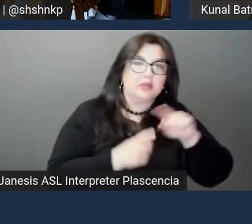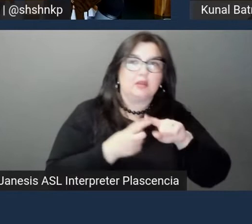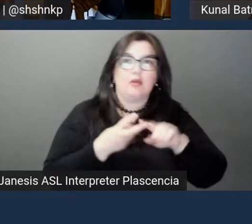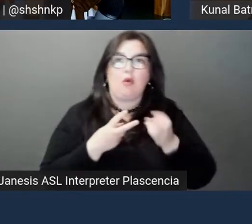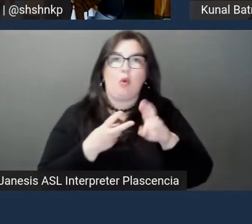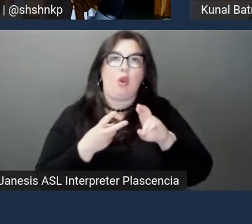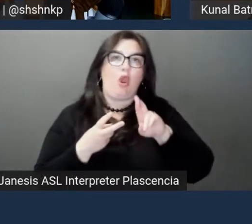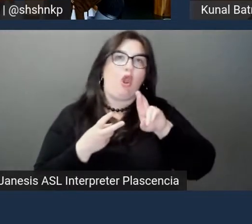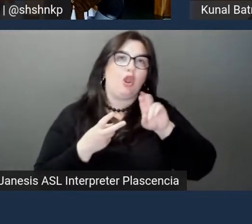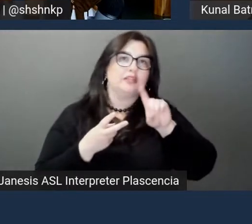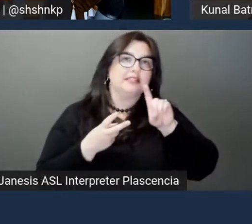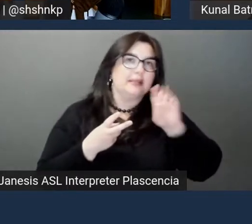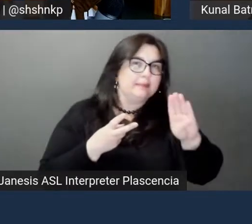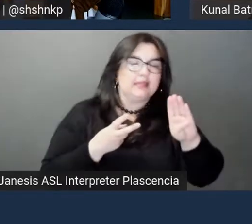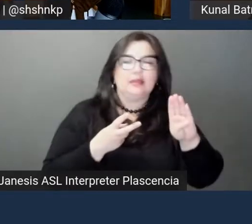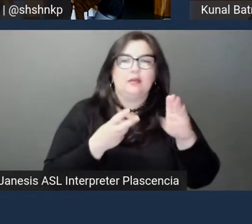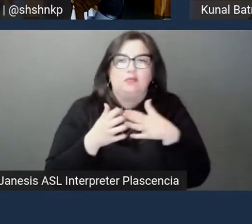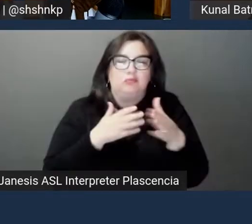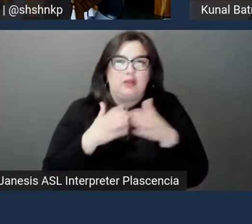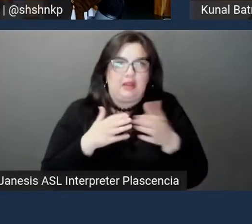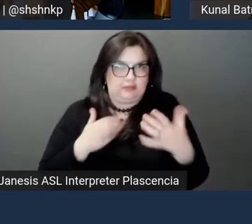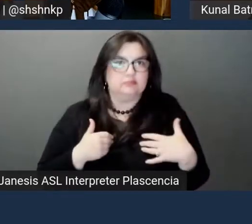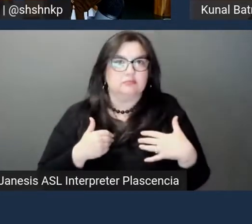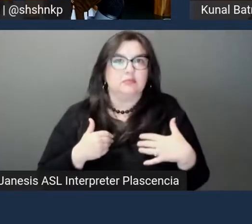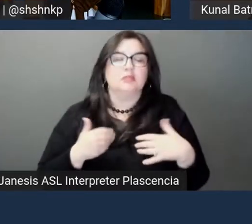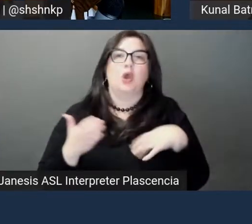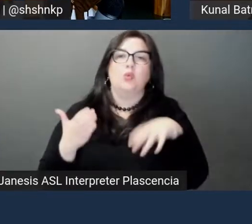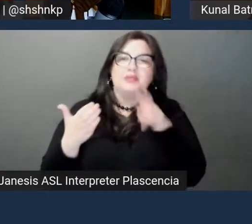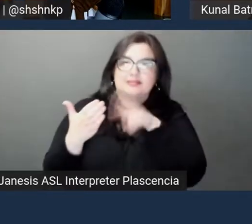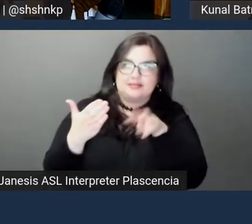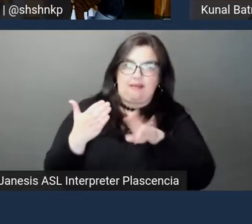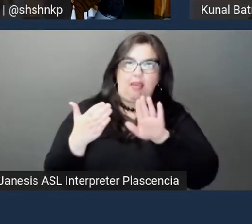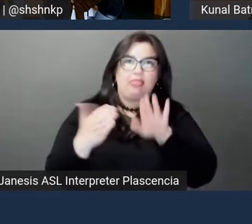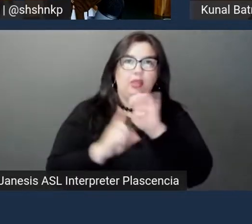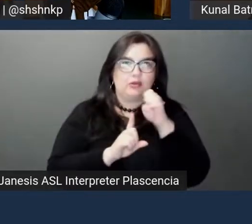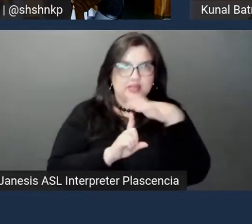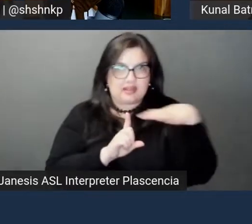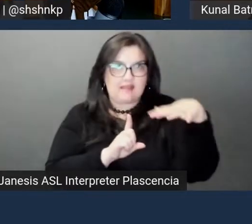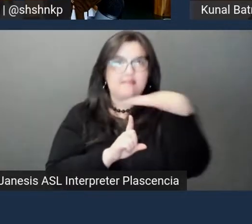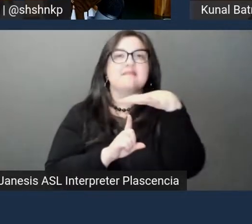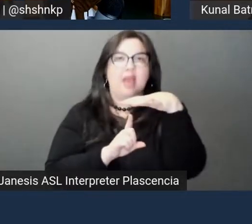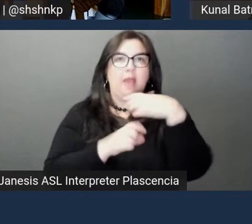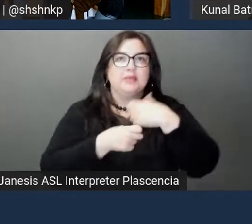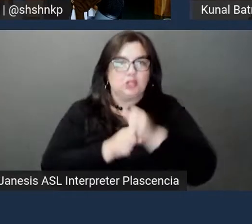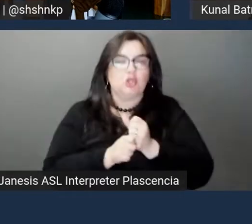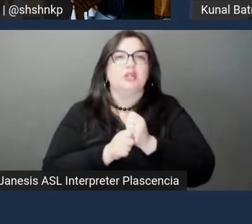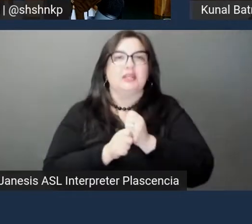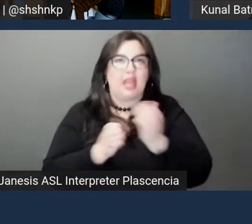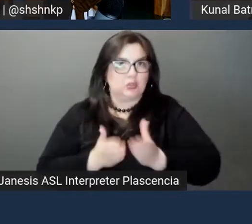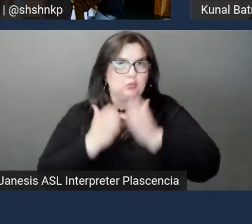So, as you scan their environment and we generate recommendations and viable pathways for each application,